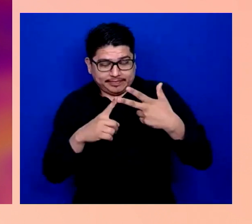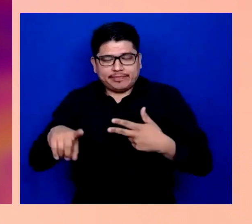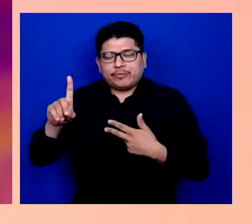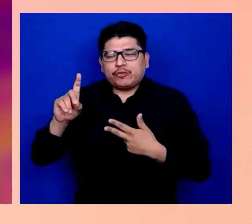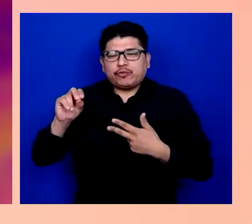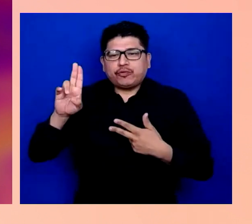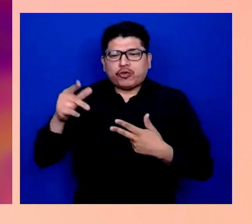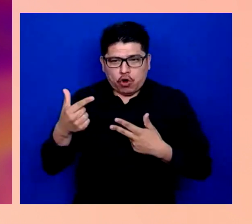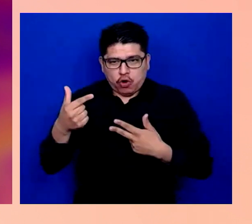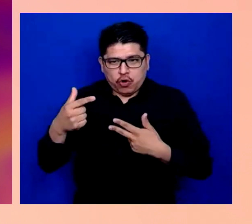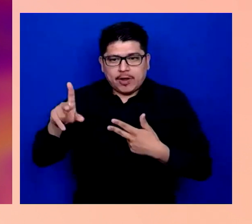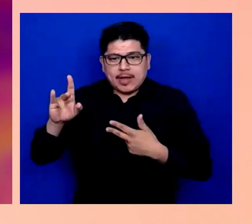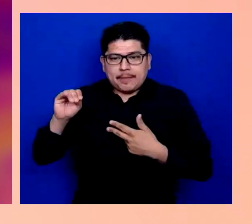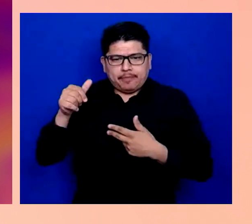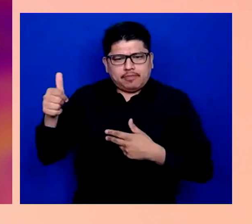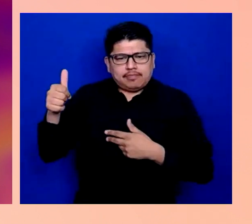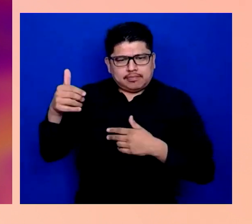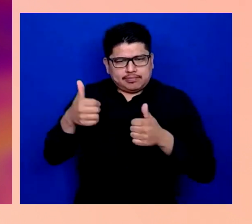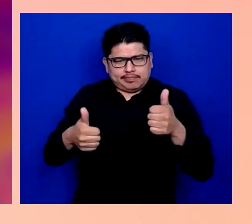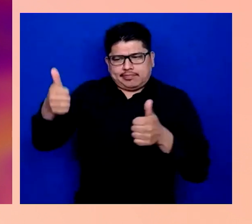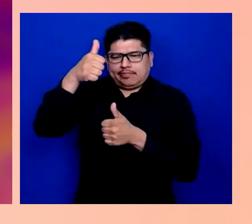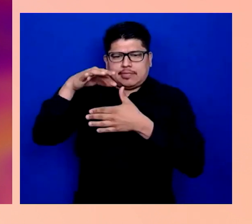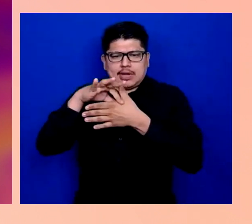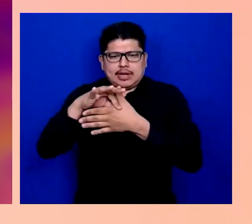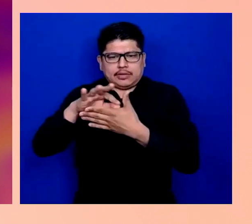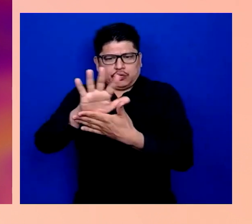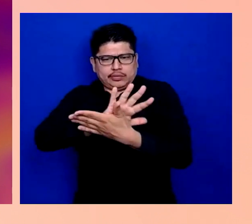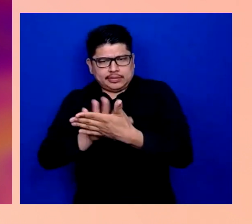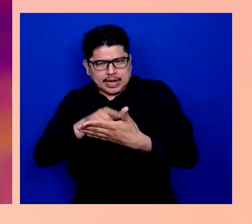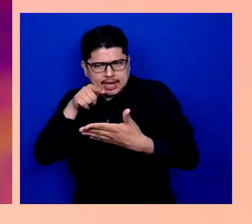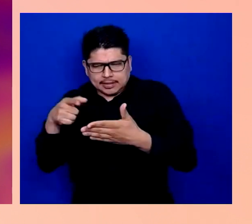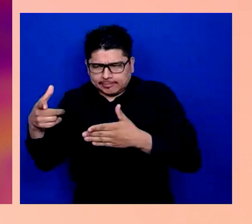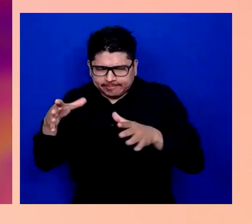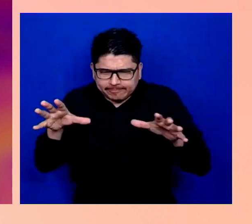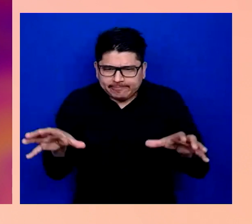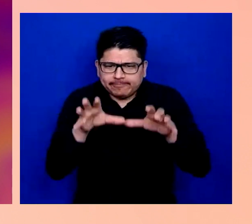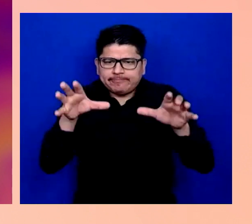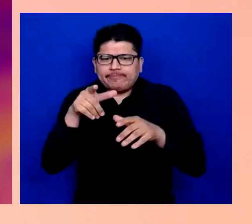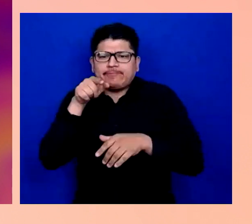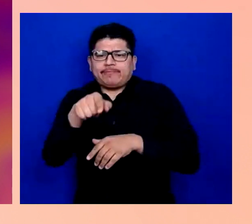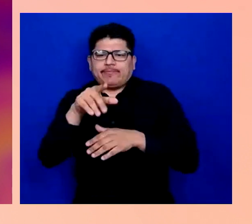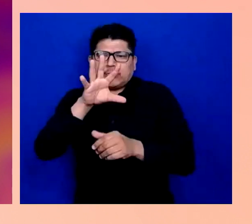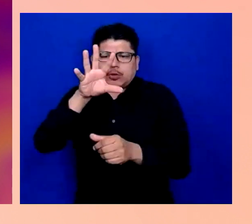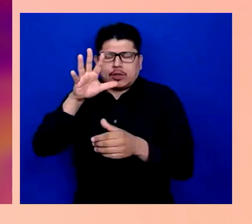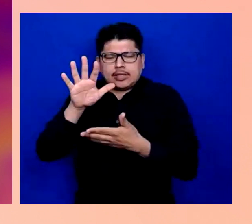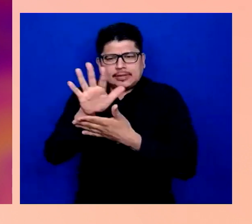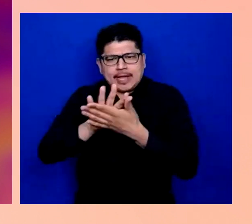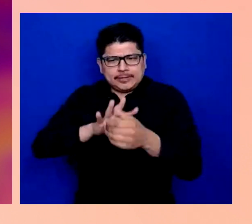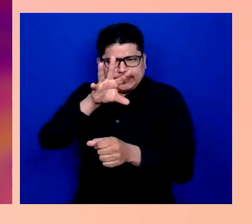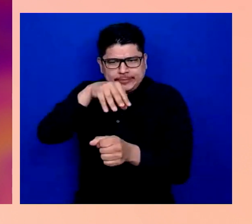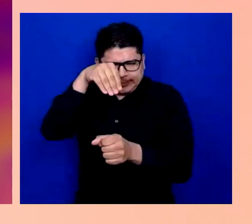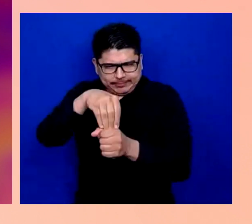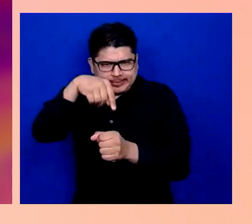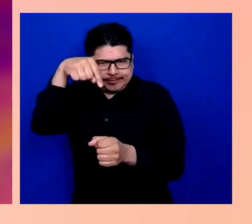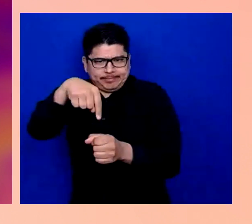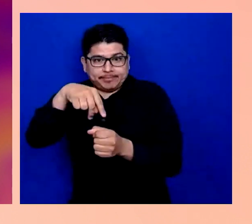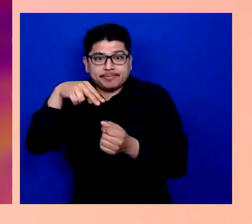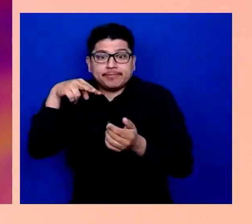and is leading Inclusive Design for Microsoft Azure. He was a founding member of the first Inclusive Design team that created the award-winning